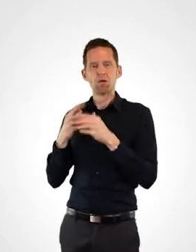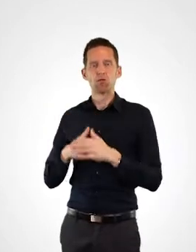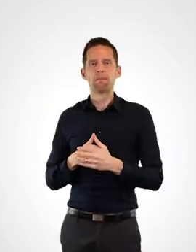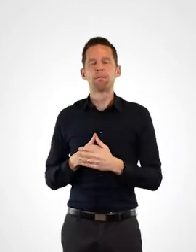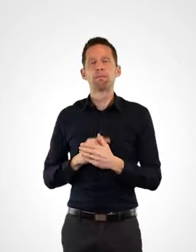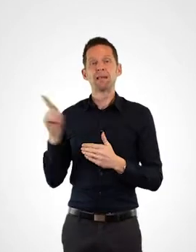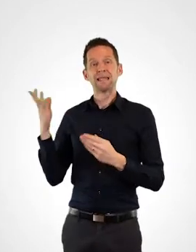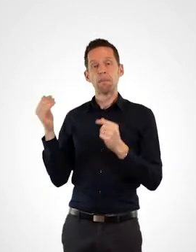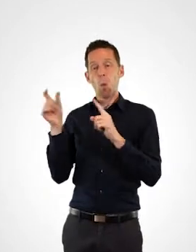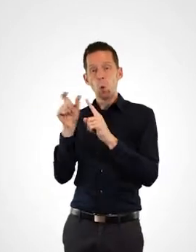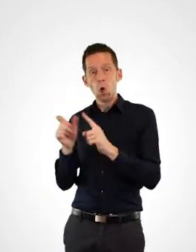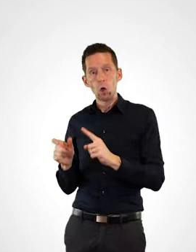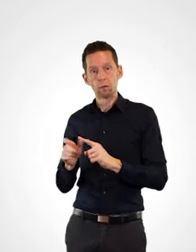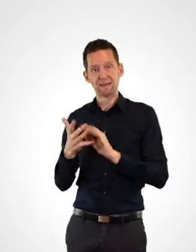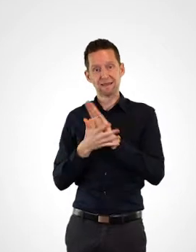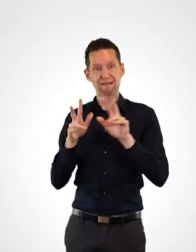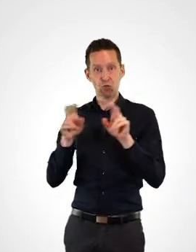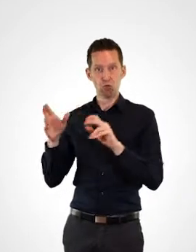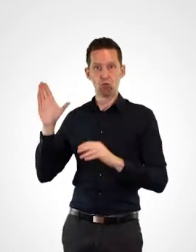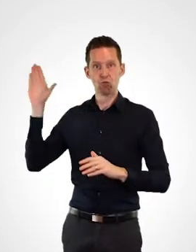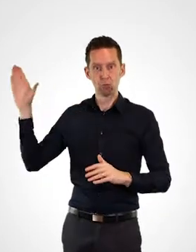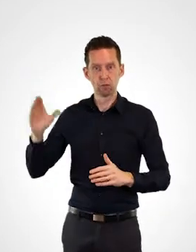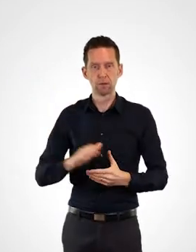Here are some of the words and definitions that were used for bats.